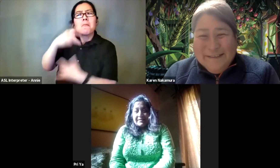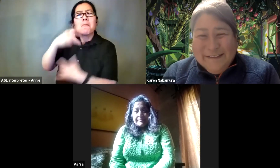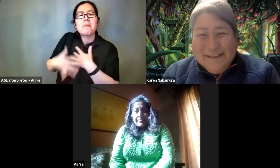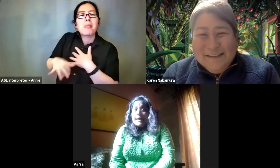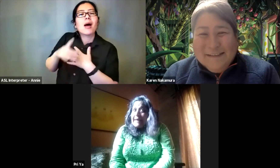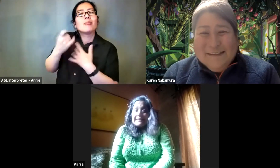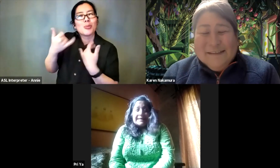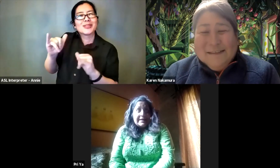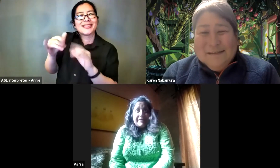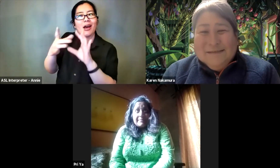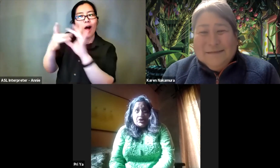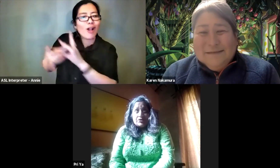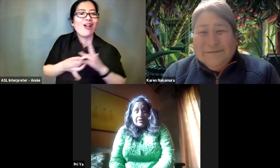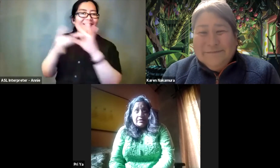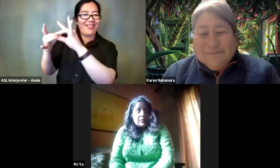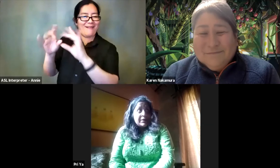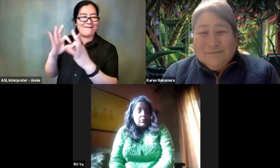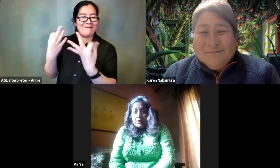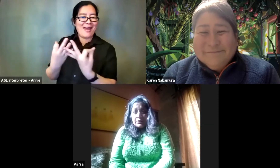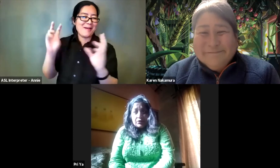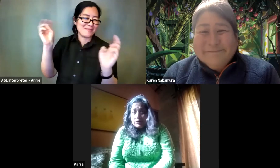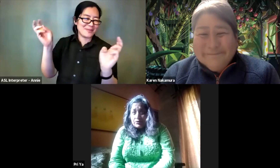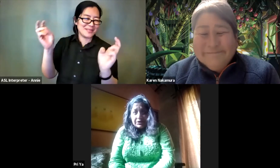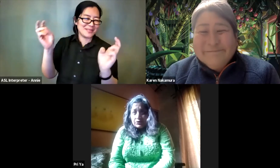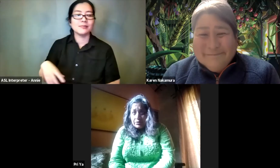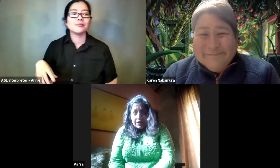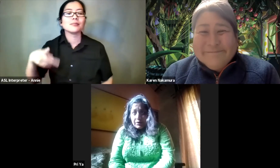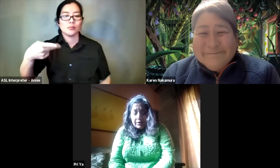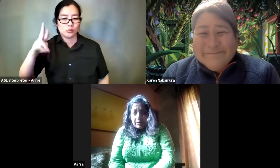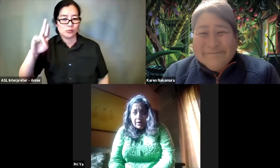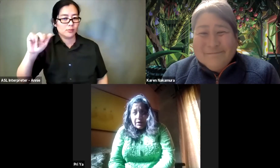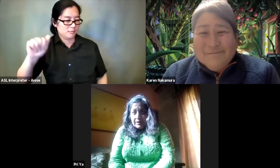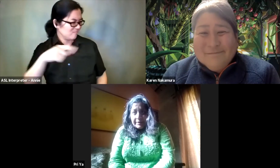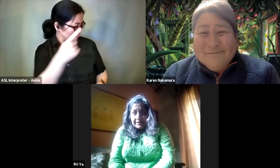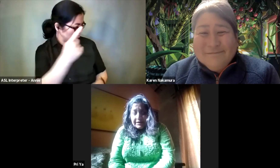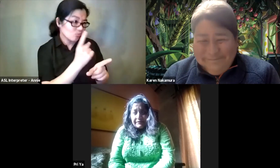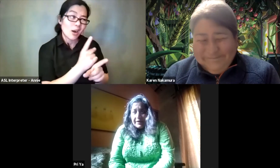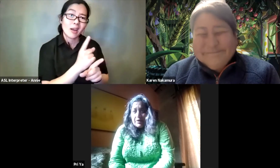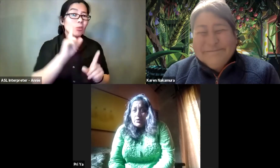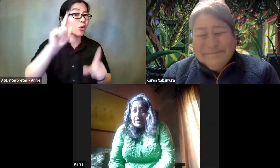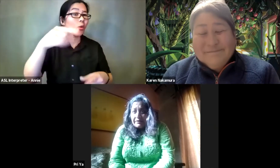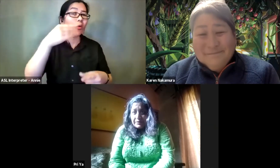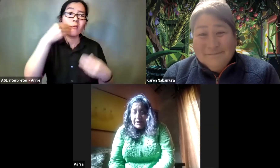Priya Ramasubban: Yes, and in fact my children when we go to the grocery store they call the person if they're old enough to be.